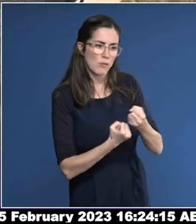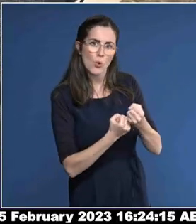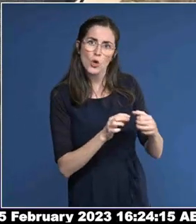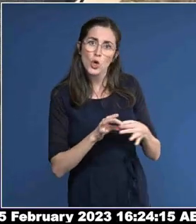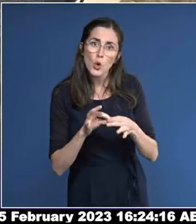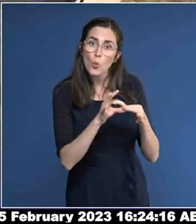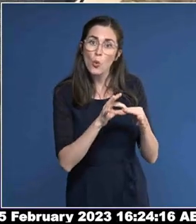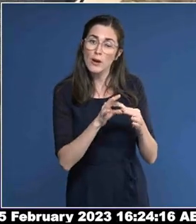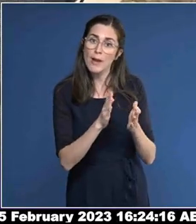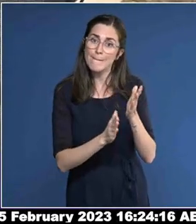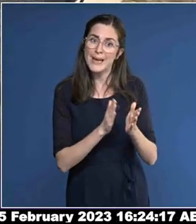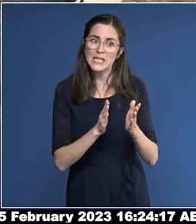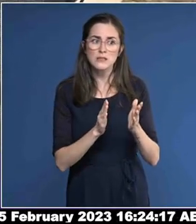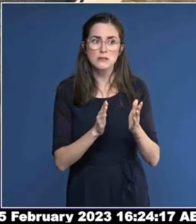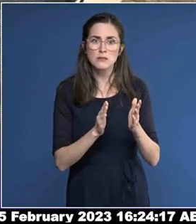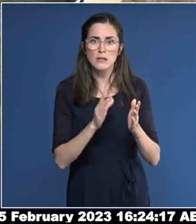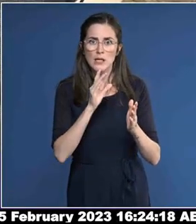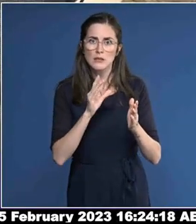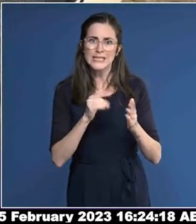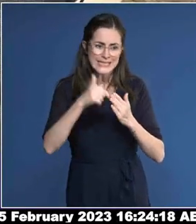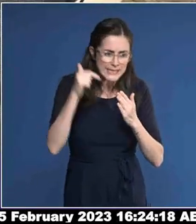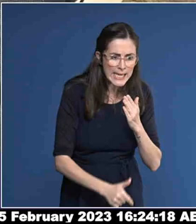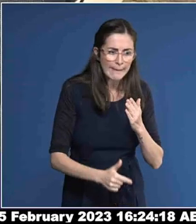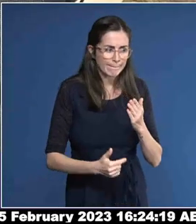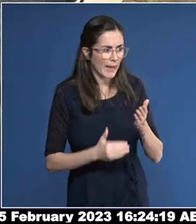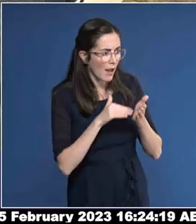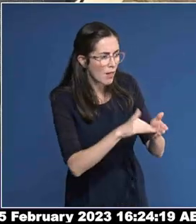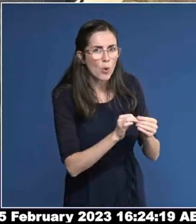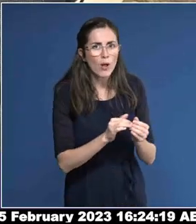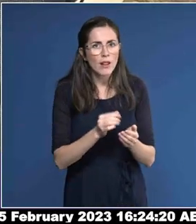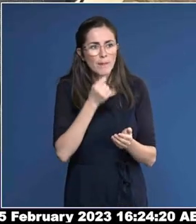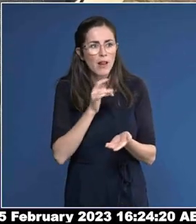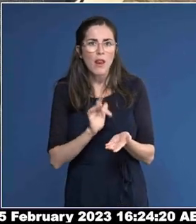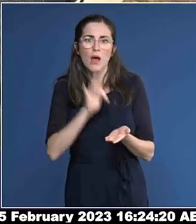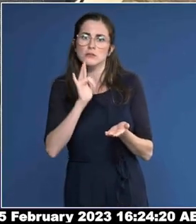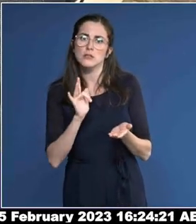coordination? MR HARPER: Not necessarily. We tend to see that more at level 1 and level 2.